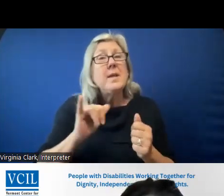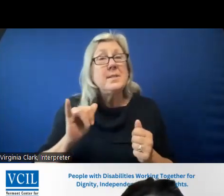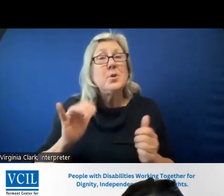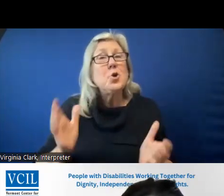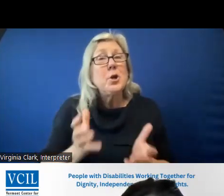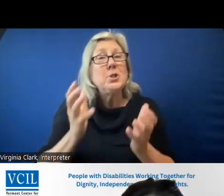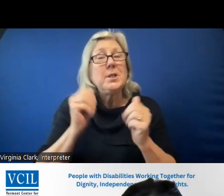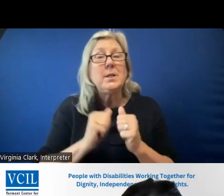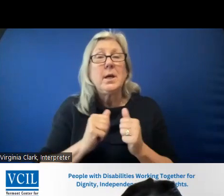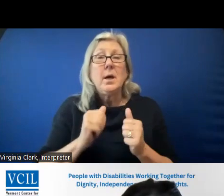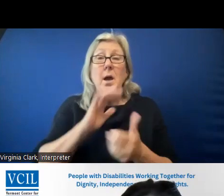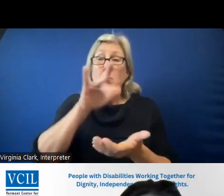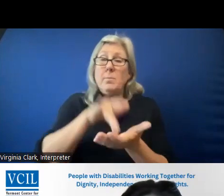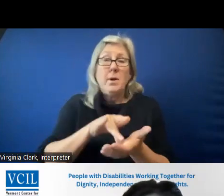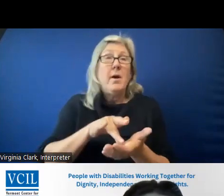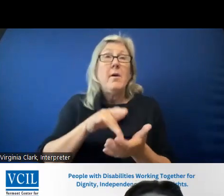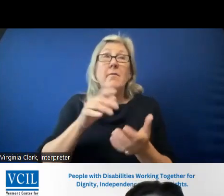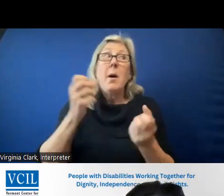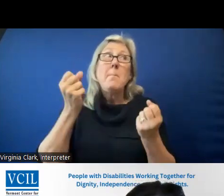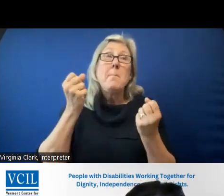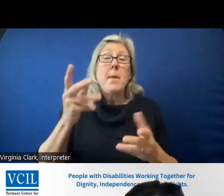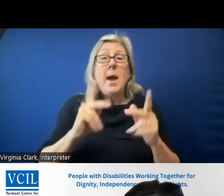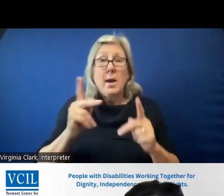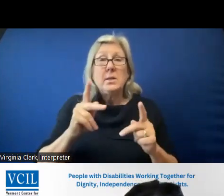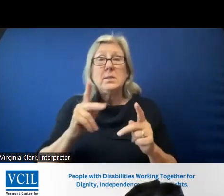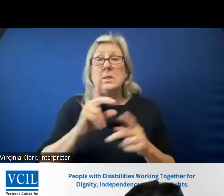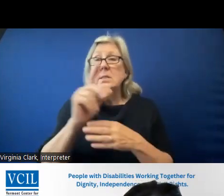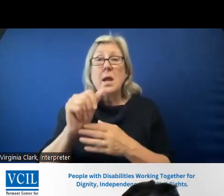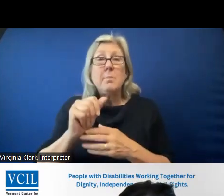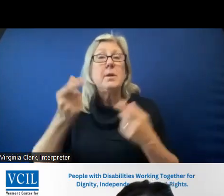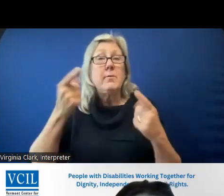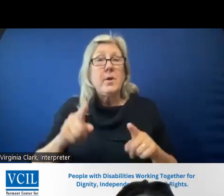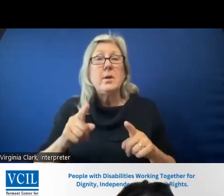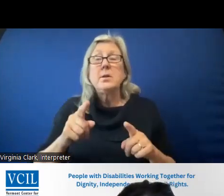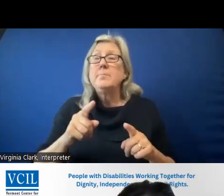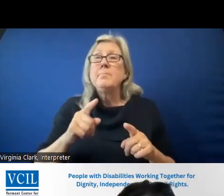disabling event. And we are repeatedly told by national and state leaders that this is